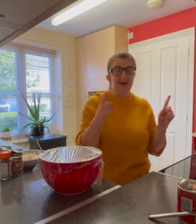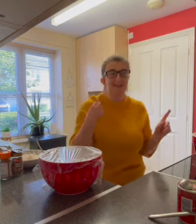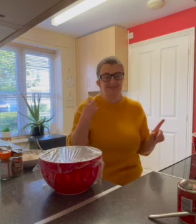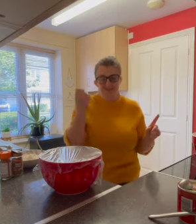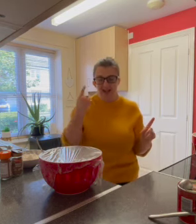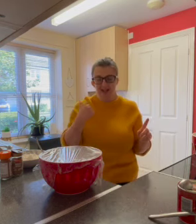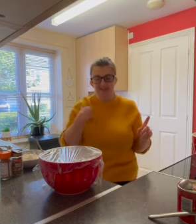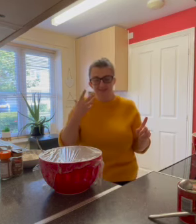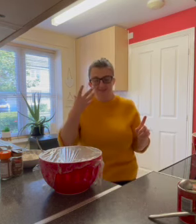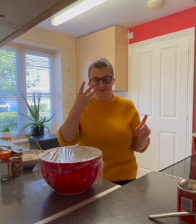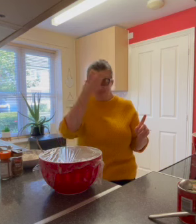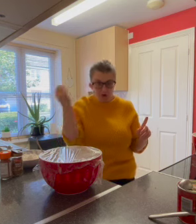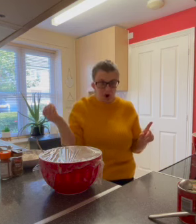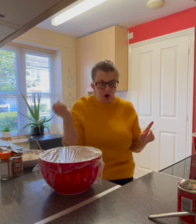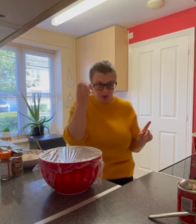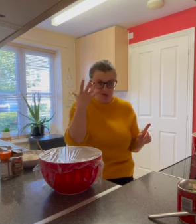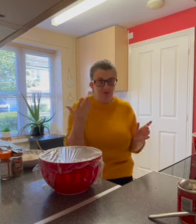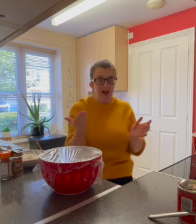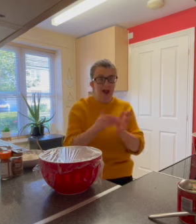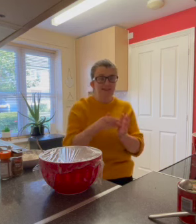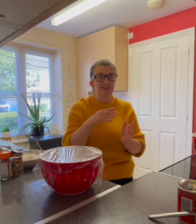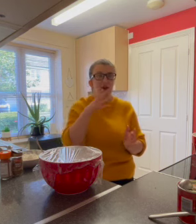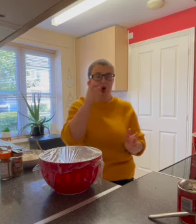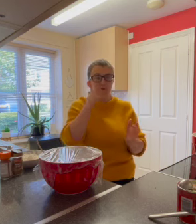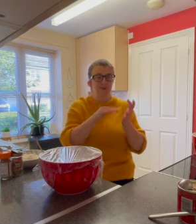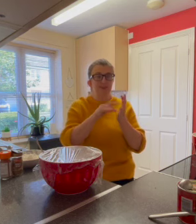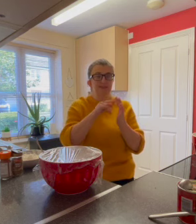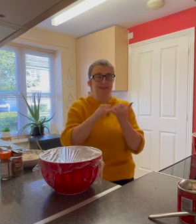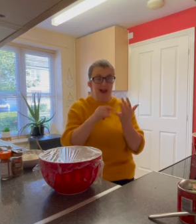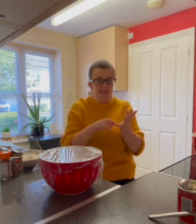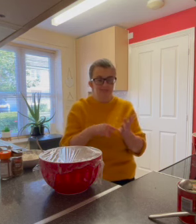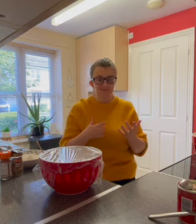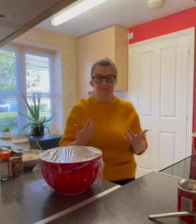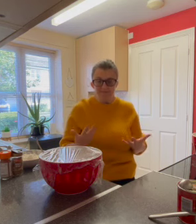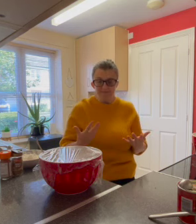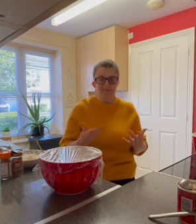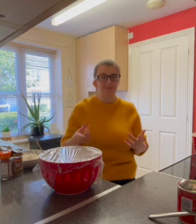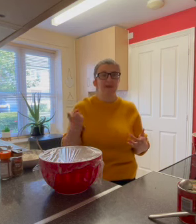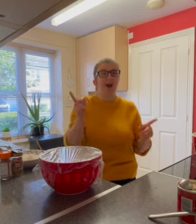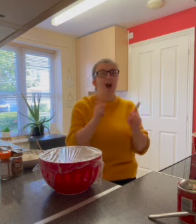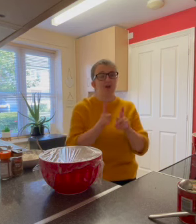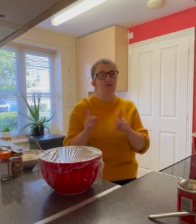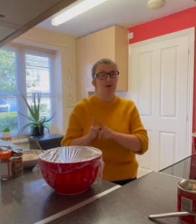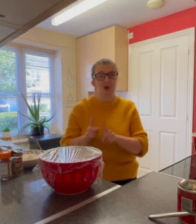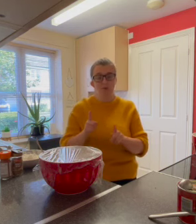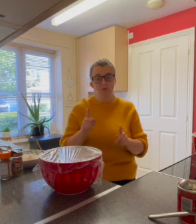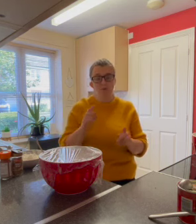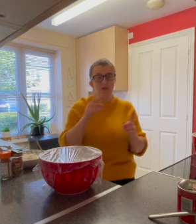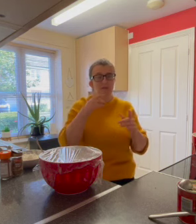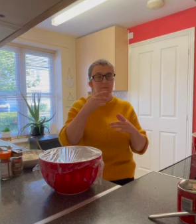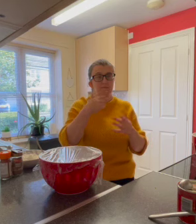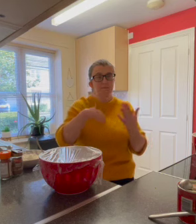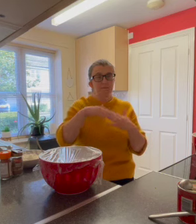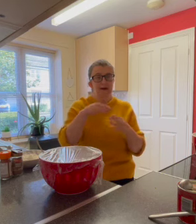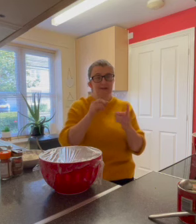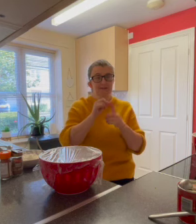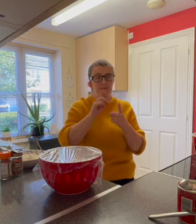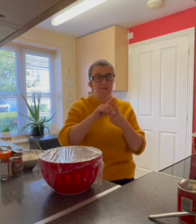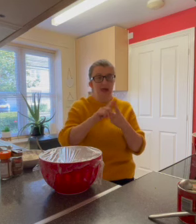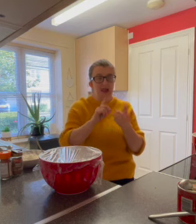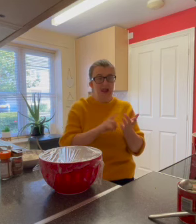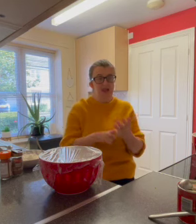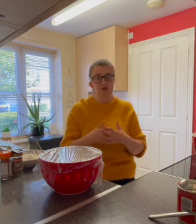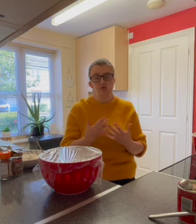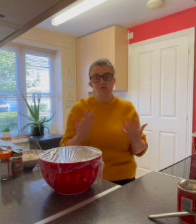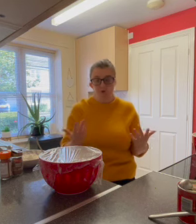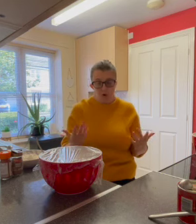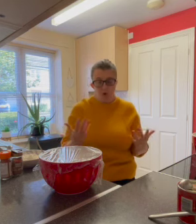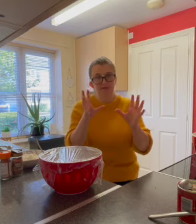But I realise I forgot to add 1 Orange zest and mixed peel ( I already just added those to the bowl)